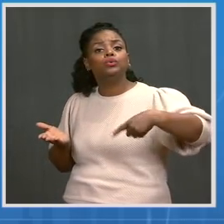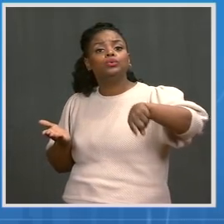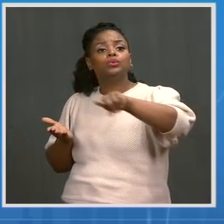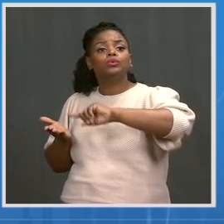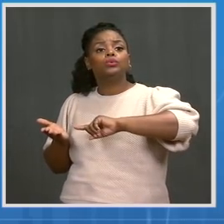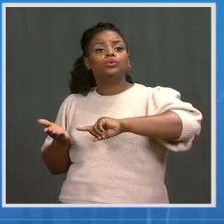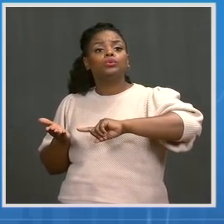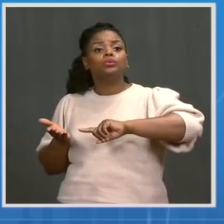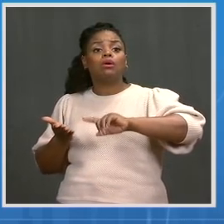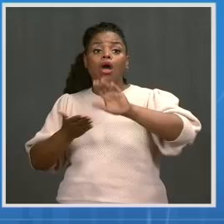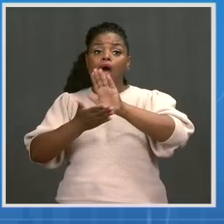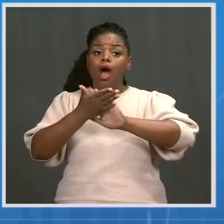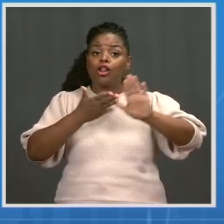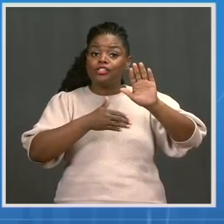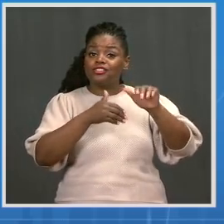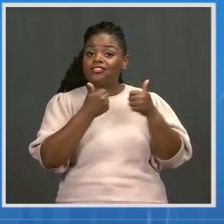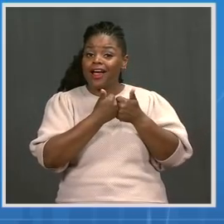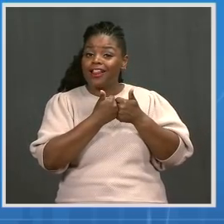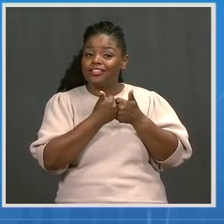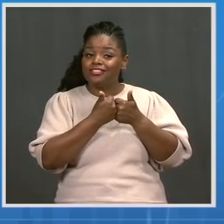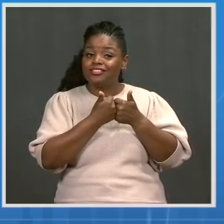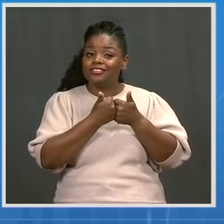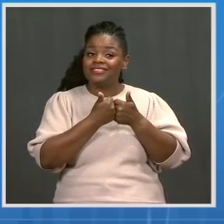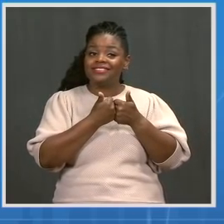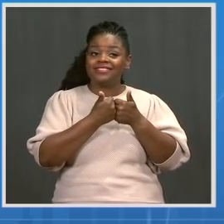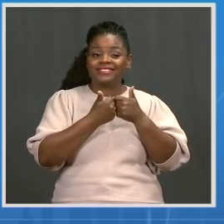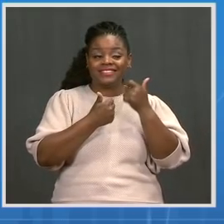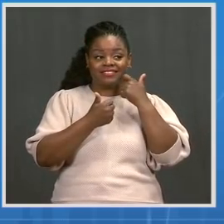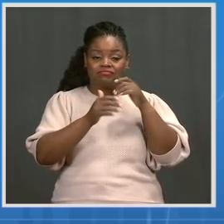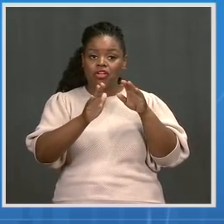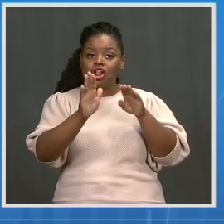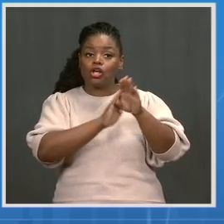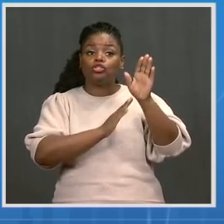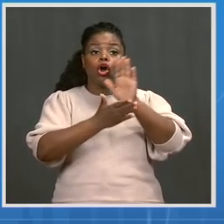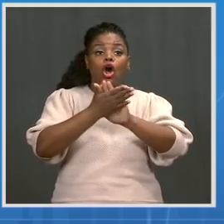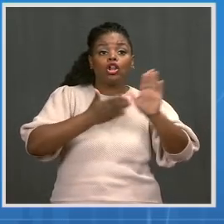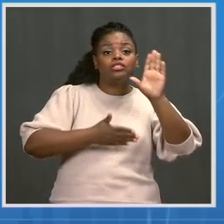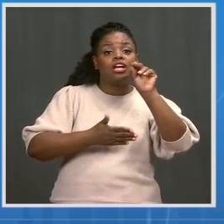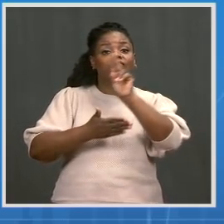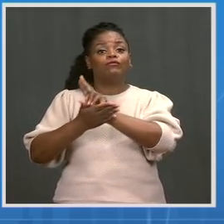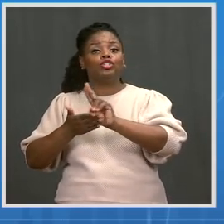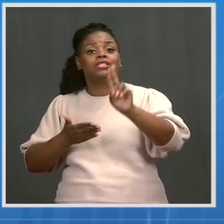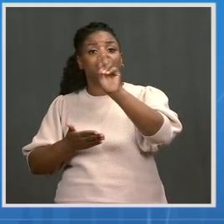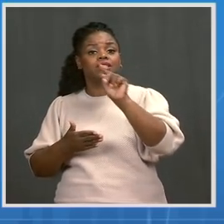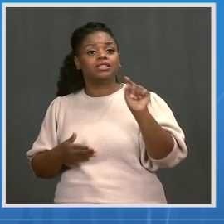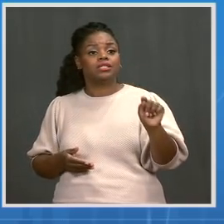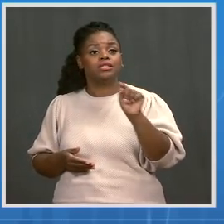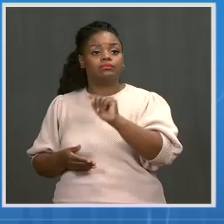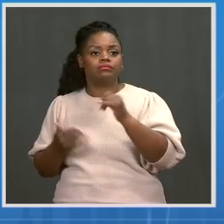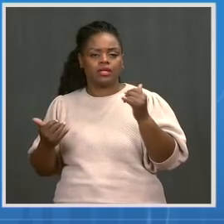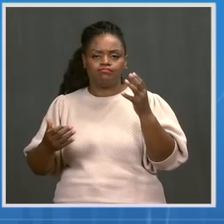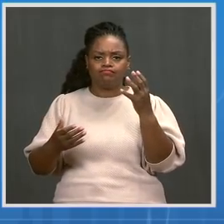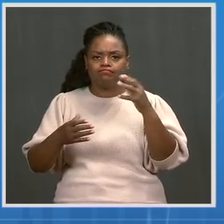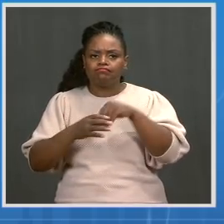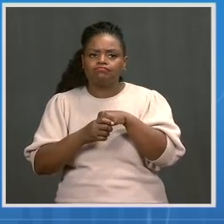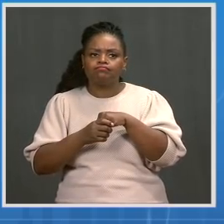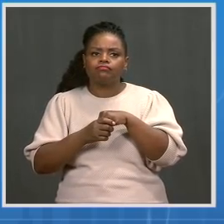that was launched for the Month of Action. Colleges and Universities are now taking part in a pledge to commit to take action